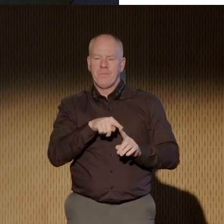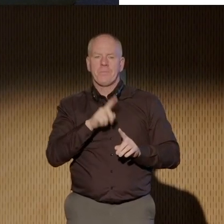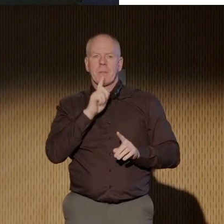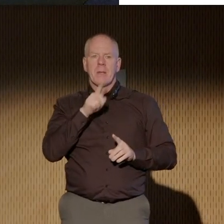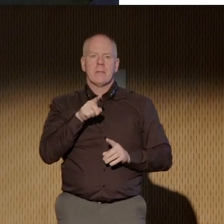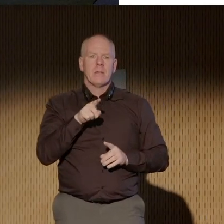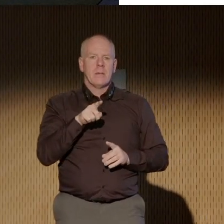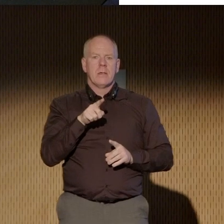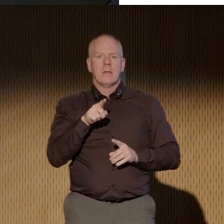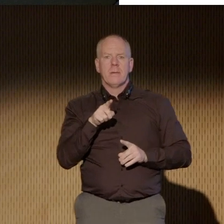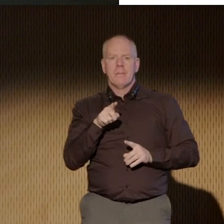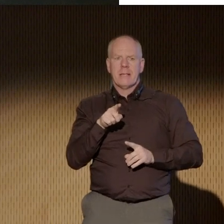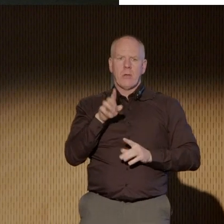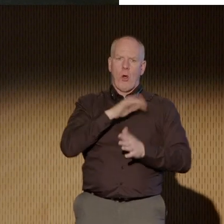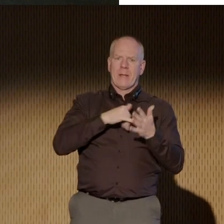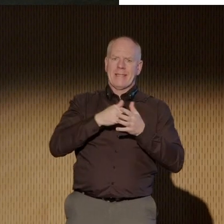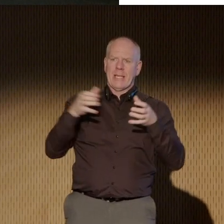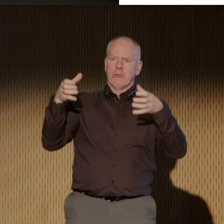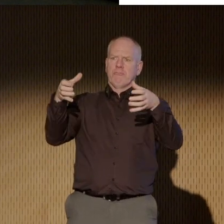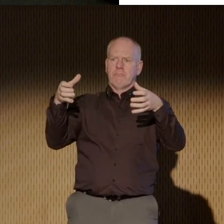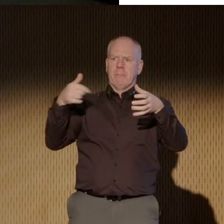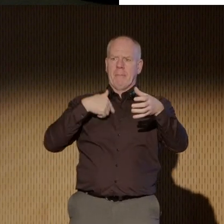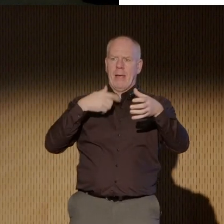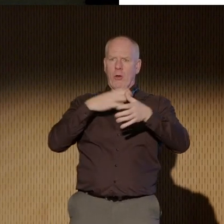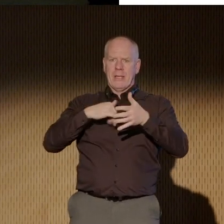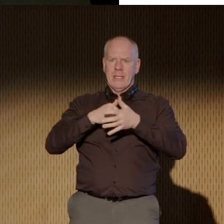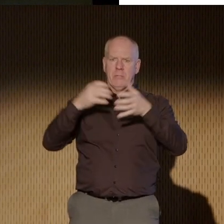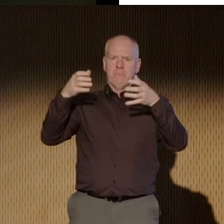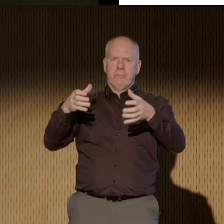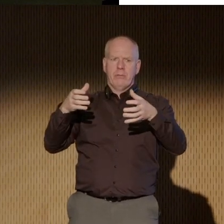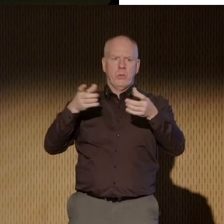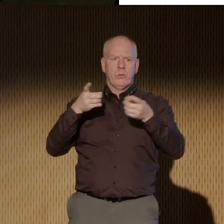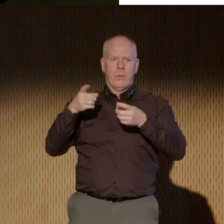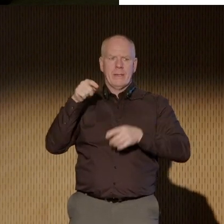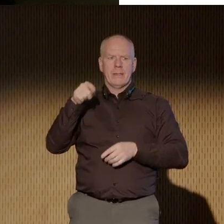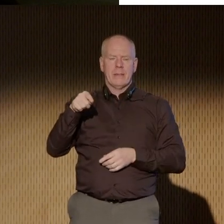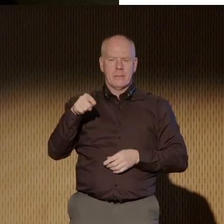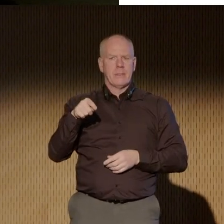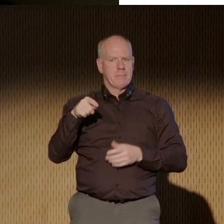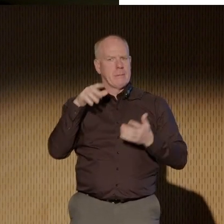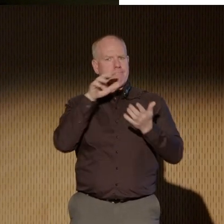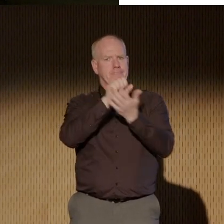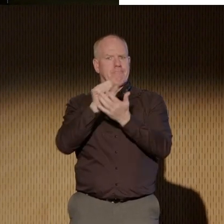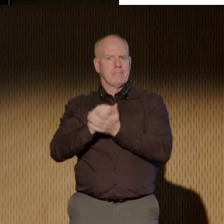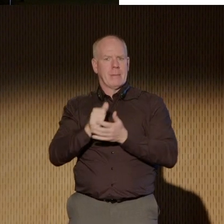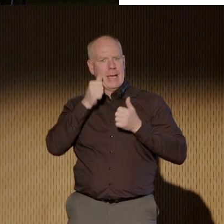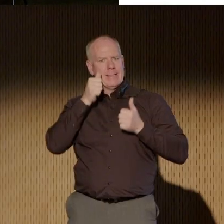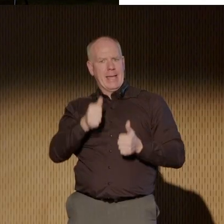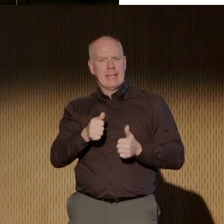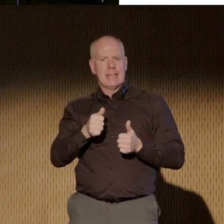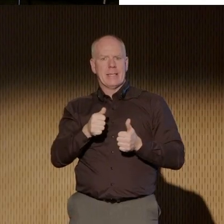The actual institute itself, they are measuring attendance stats anyway—it’s kind of an obvious